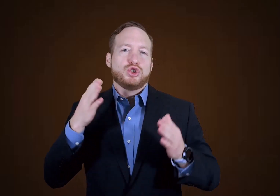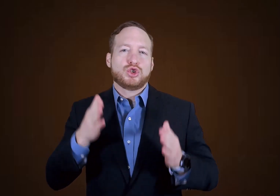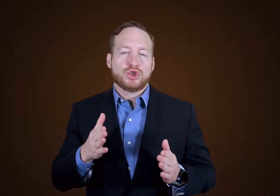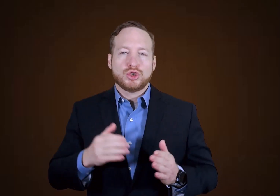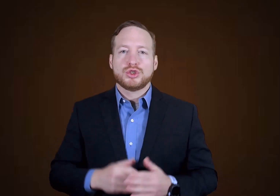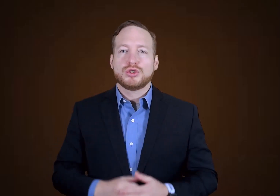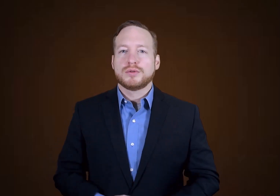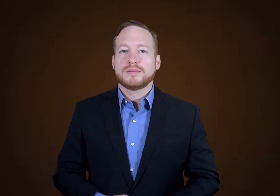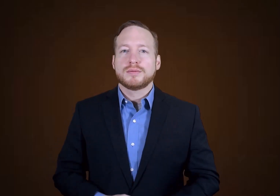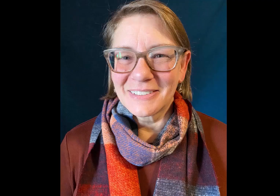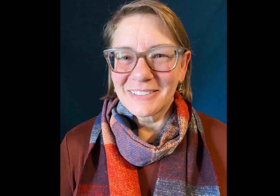also a commissioner